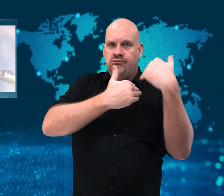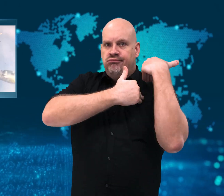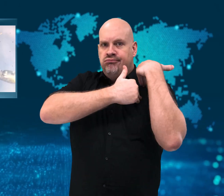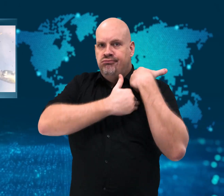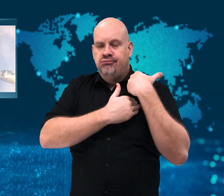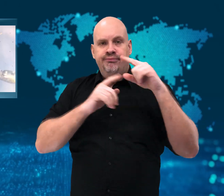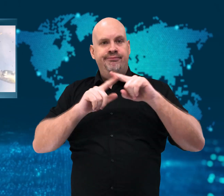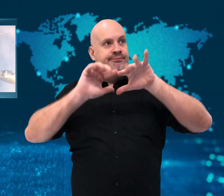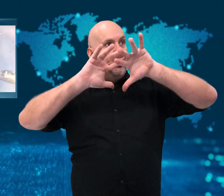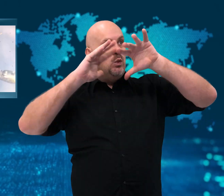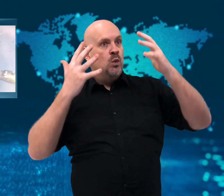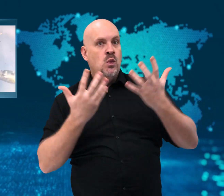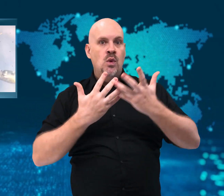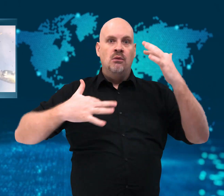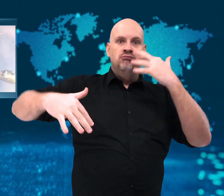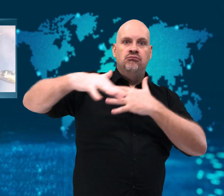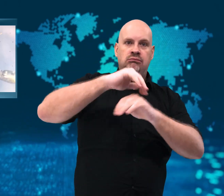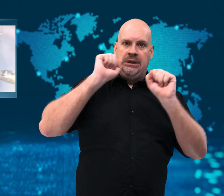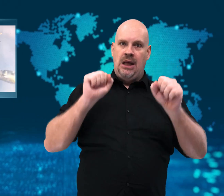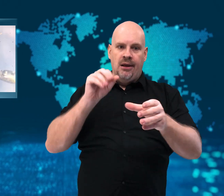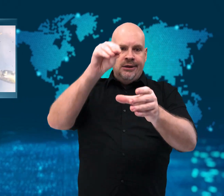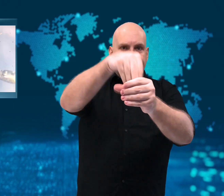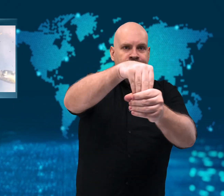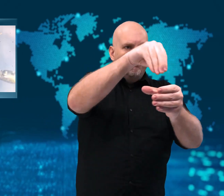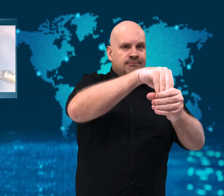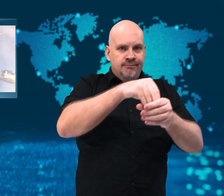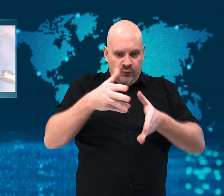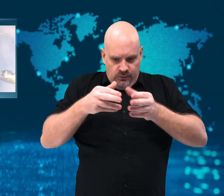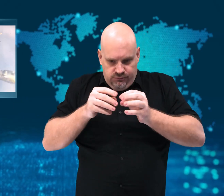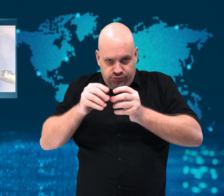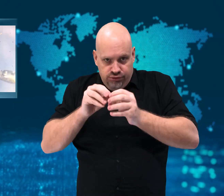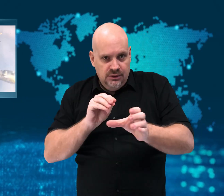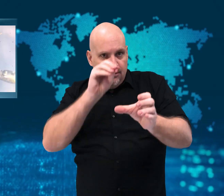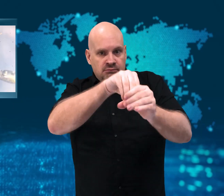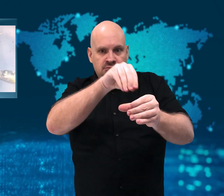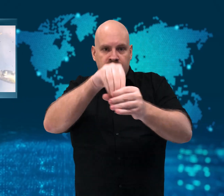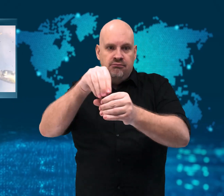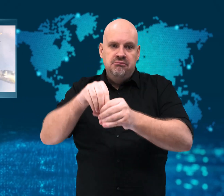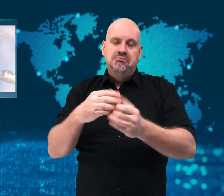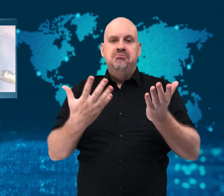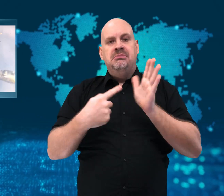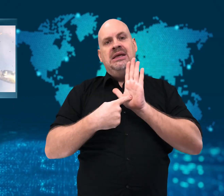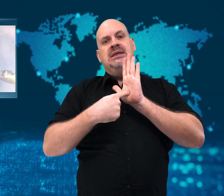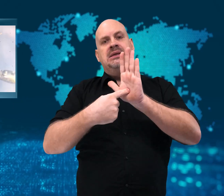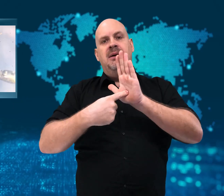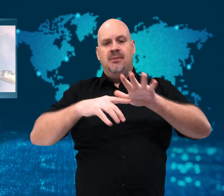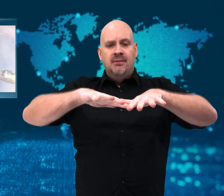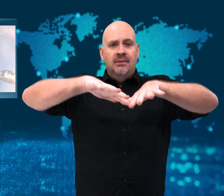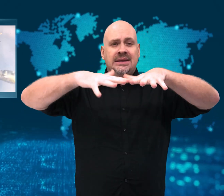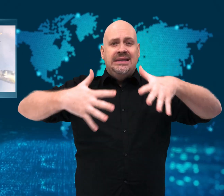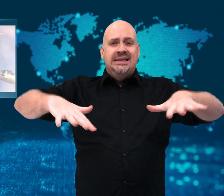given tasks in a body or in the environment,